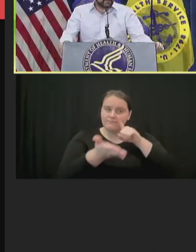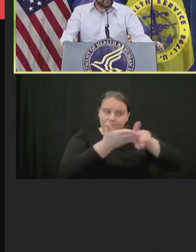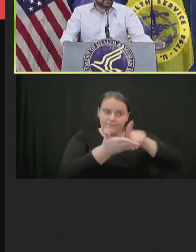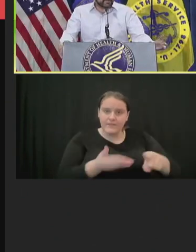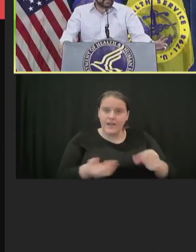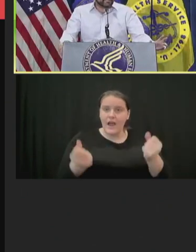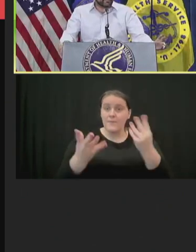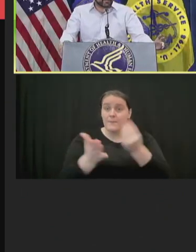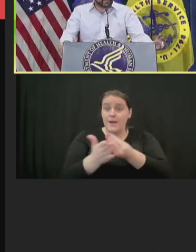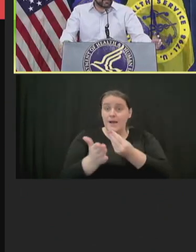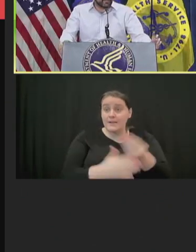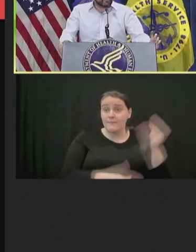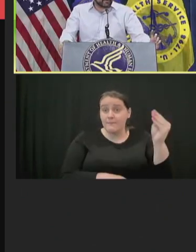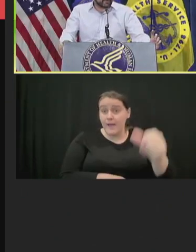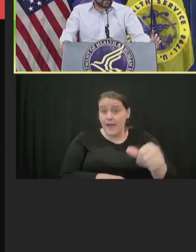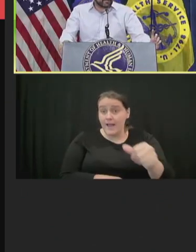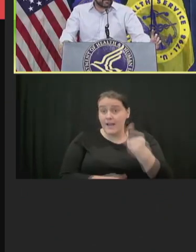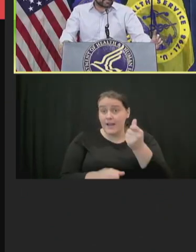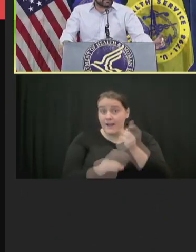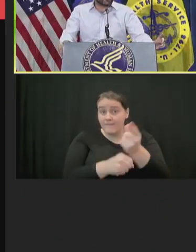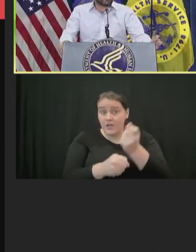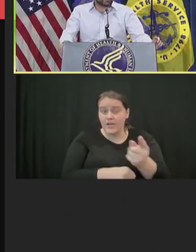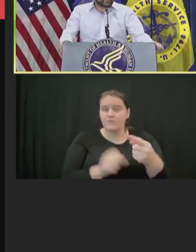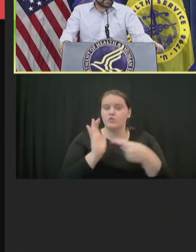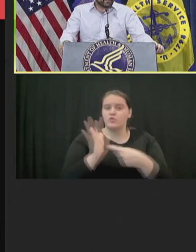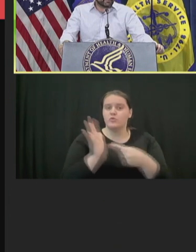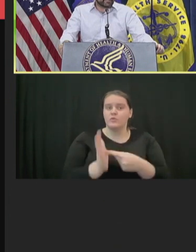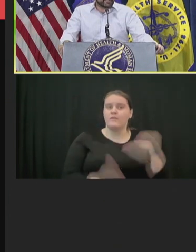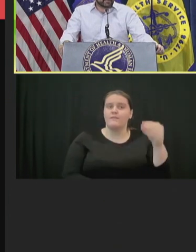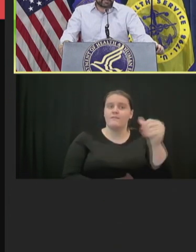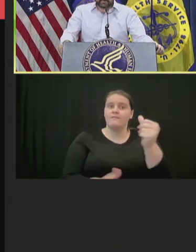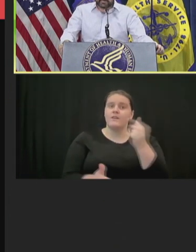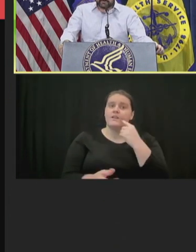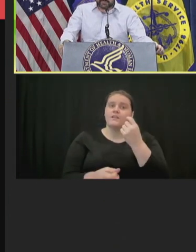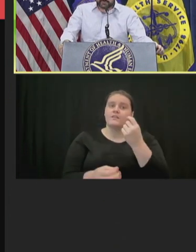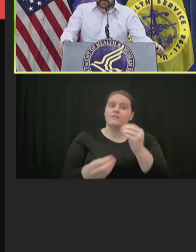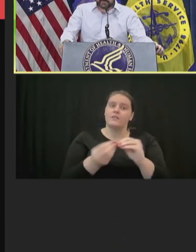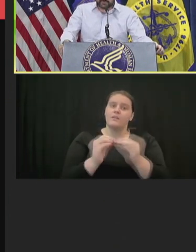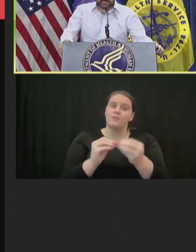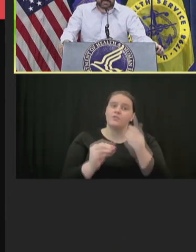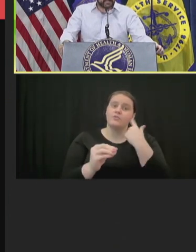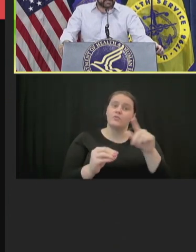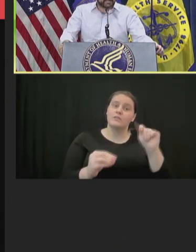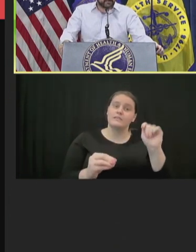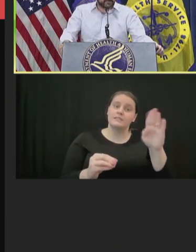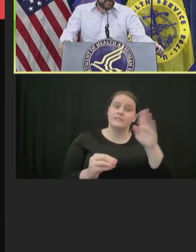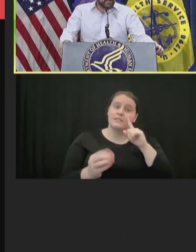the funding numbers for expenditures on TB vaccine research in fiscal year 2022.